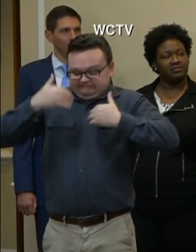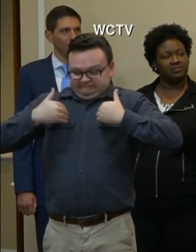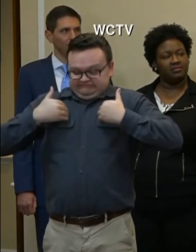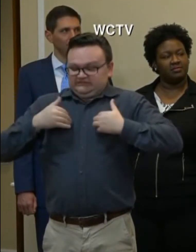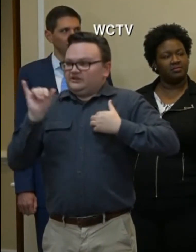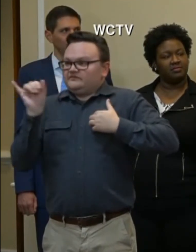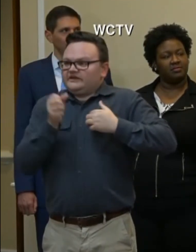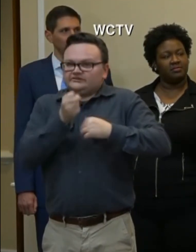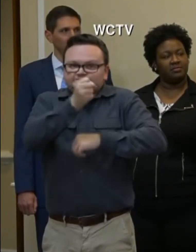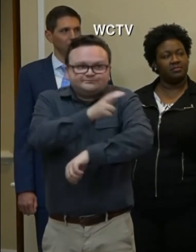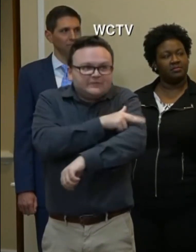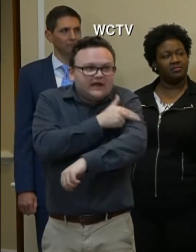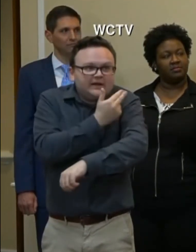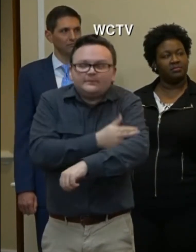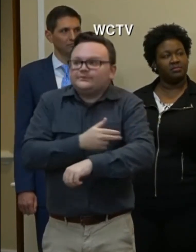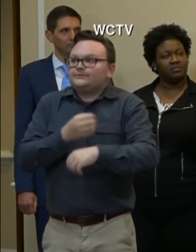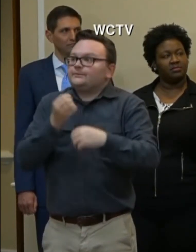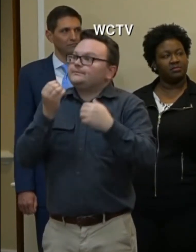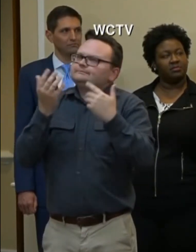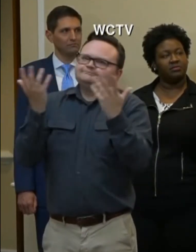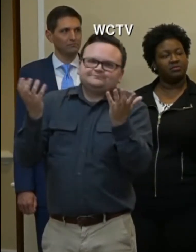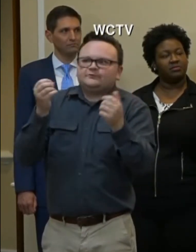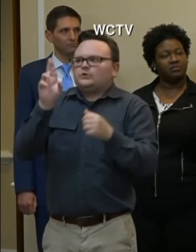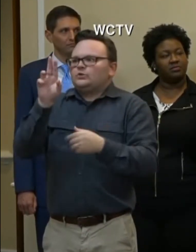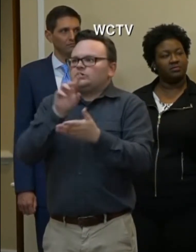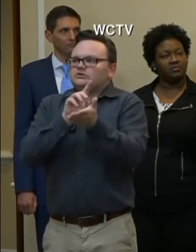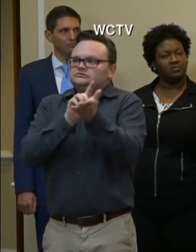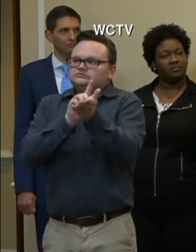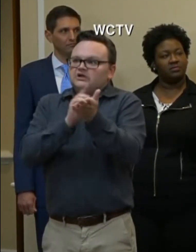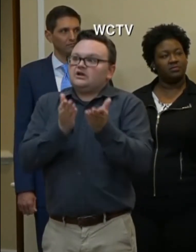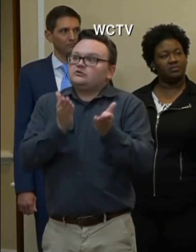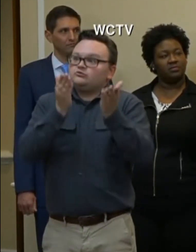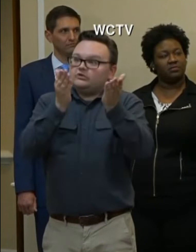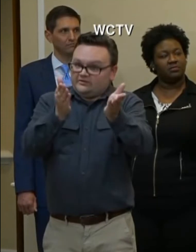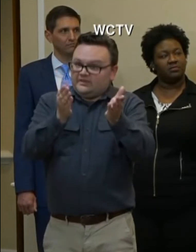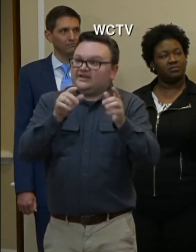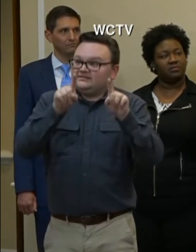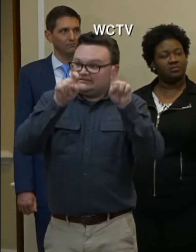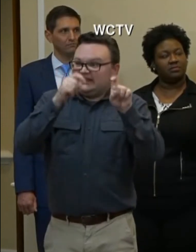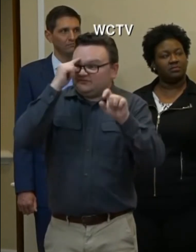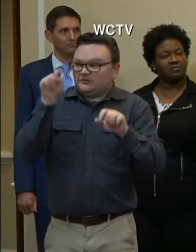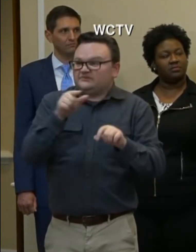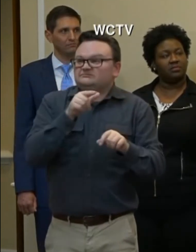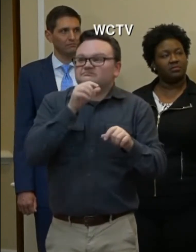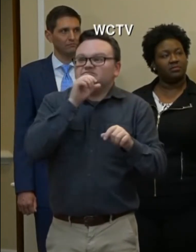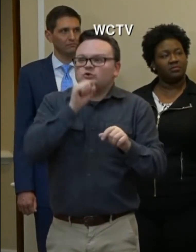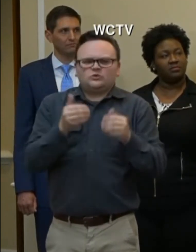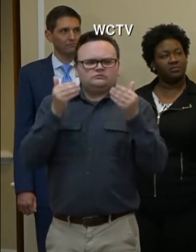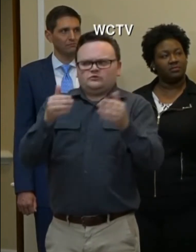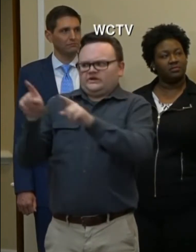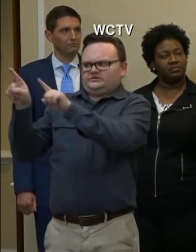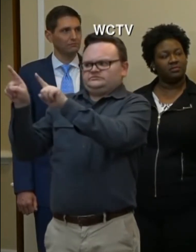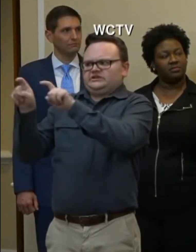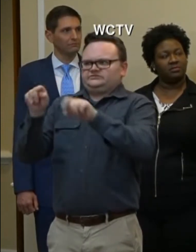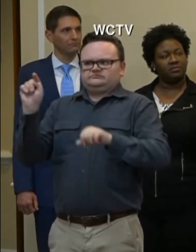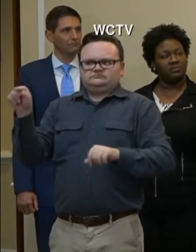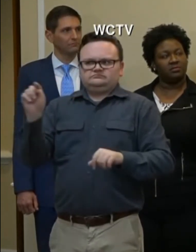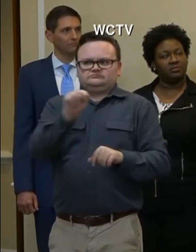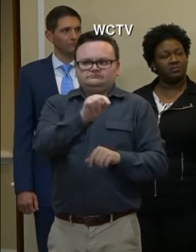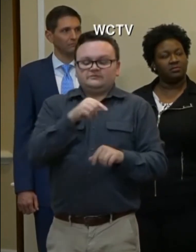particularly for those who are who are more elderly than you can do it you know at the same time you know we're working with with Jared that's one of the